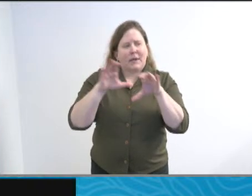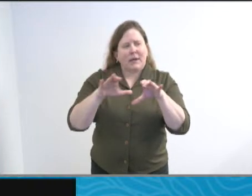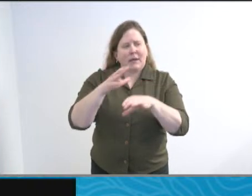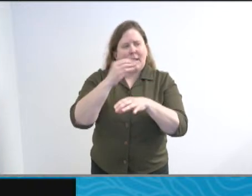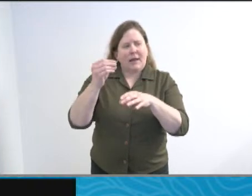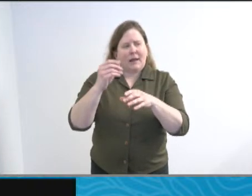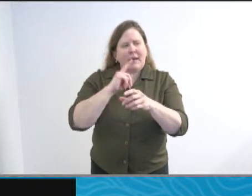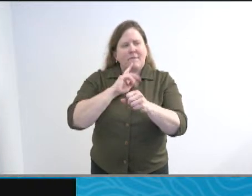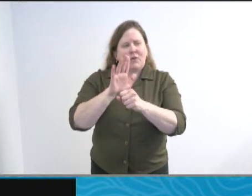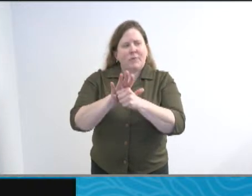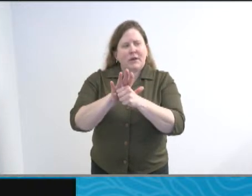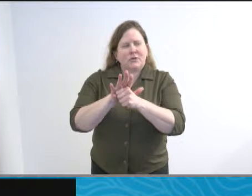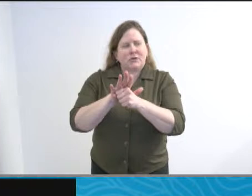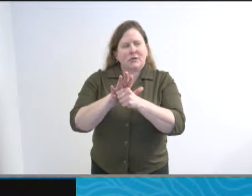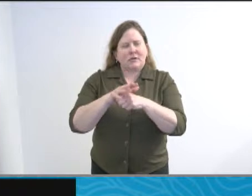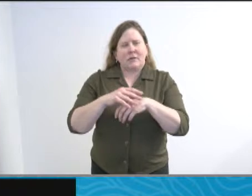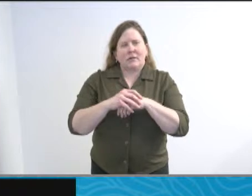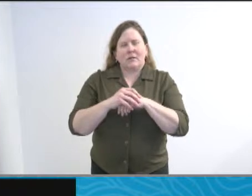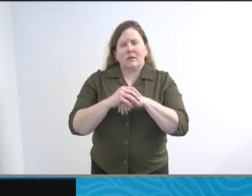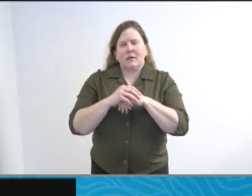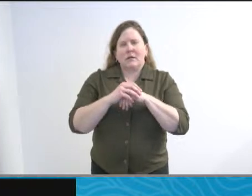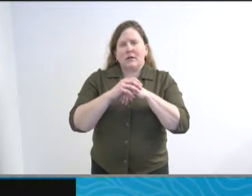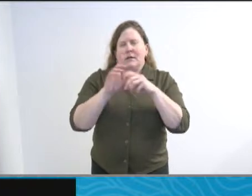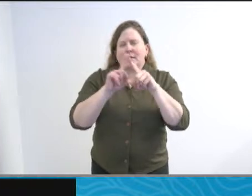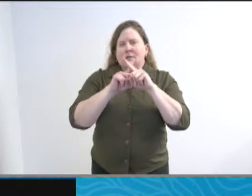all of these two different years of engagement has led us